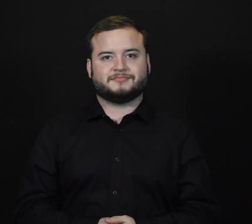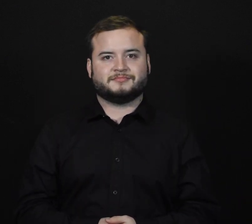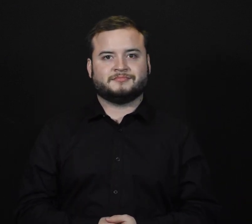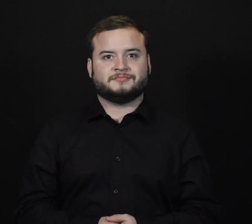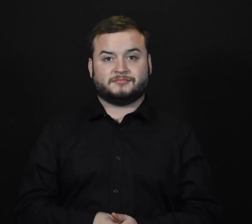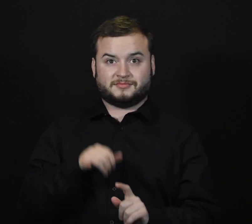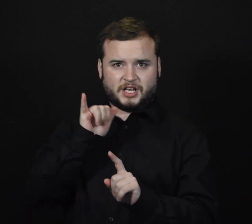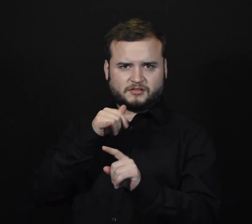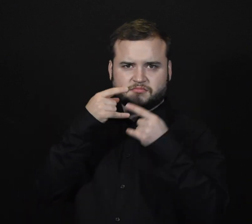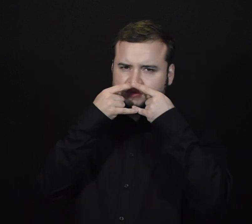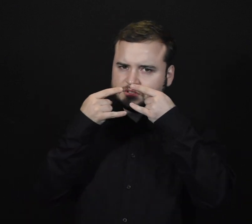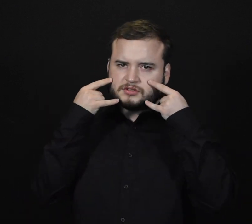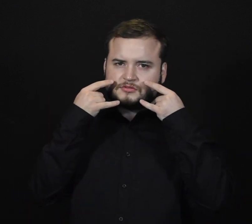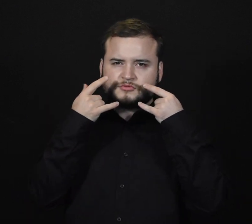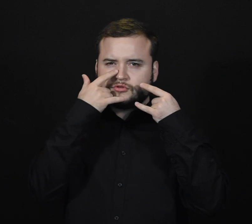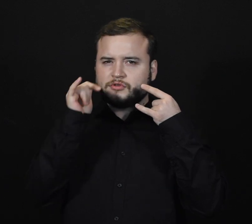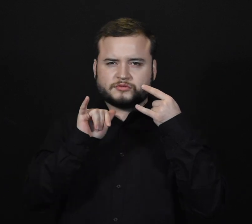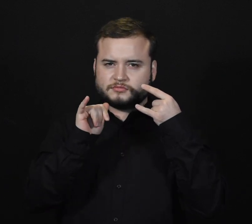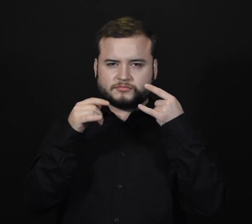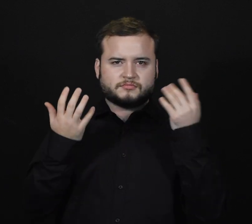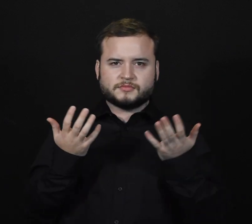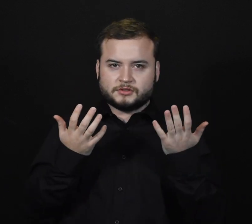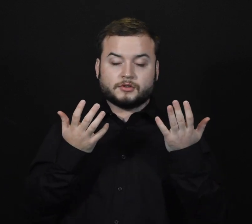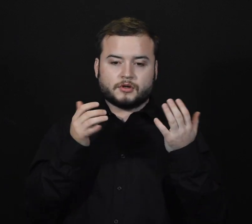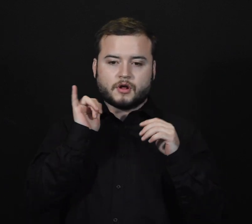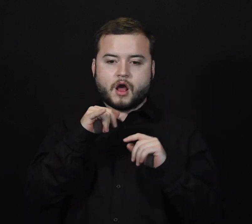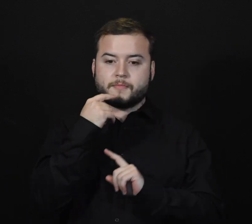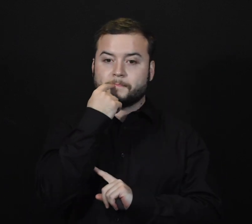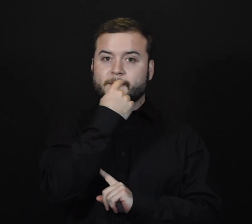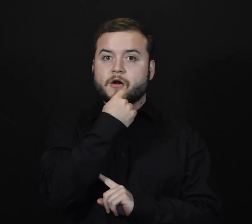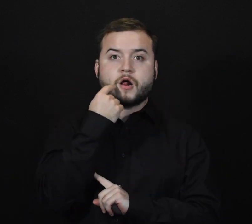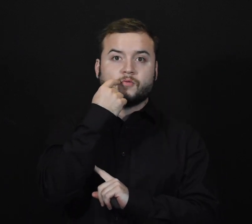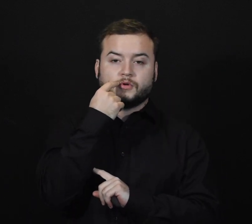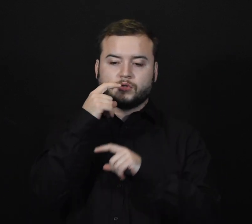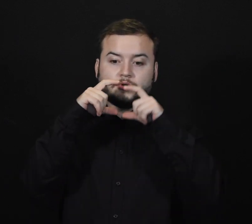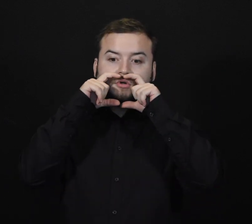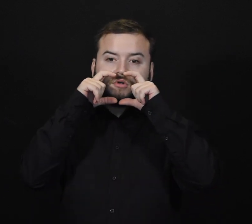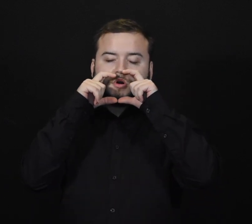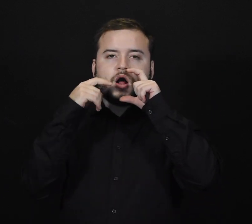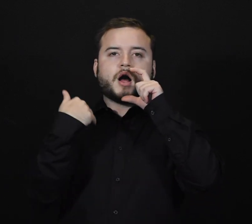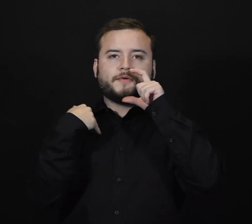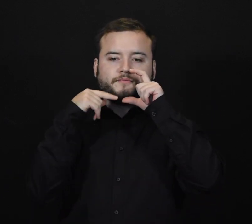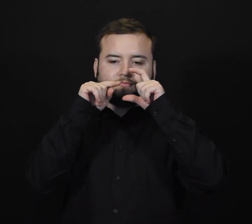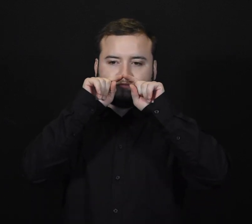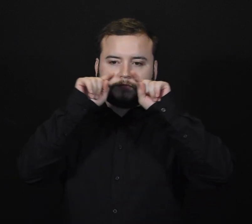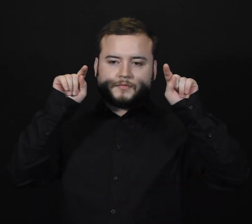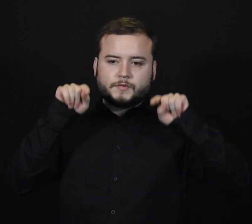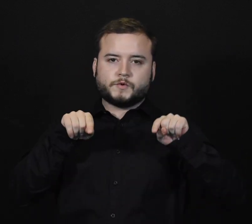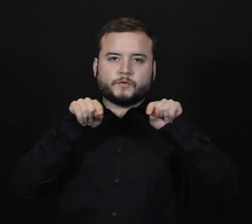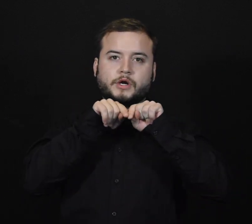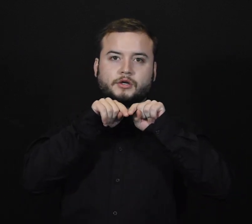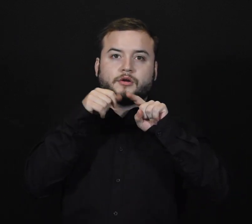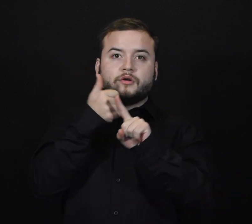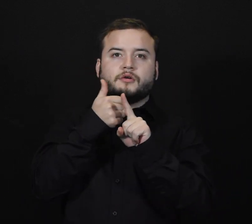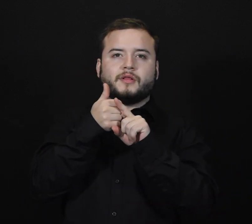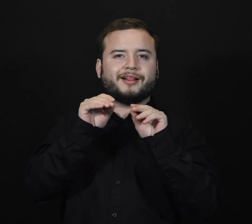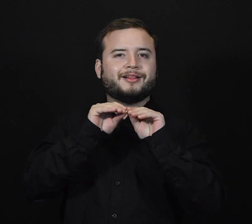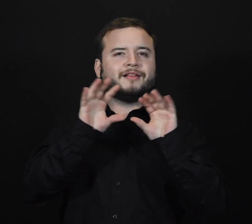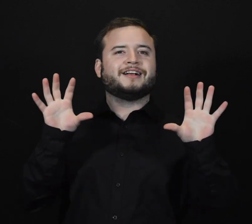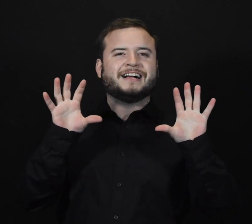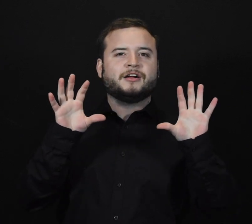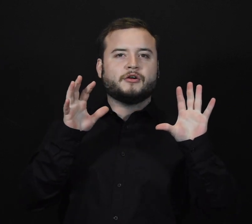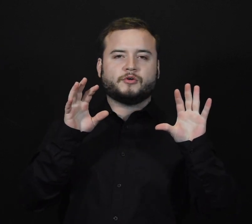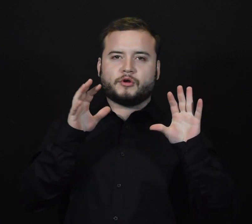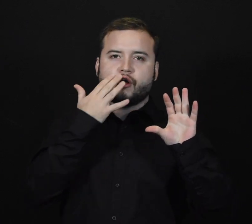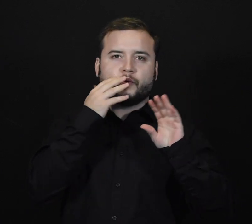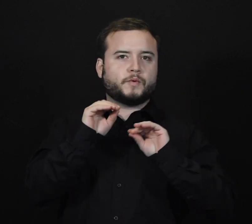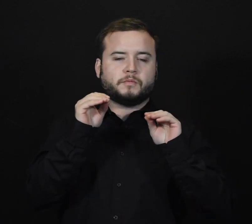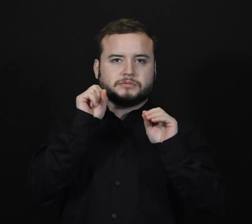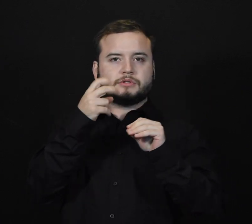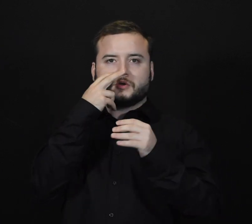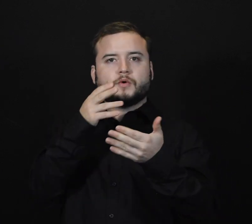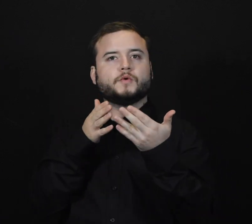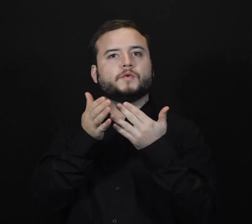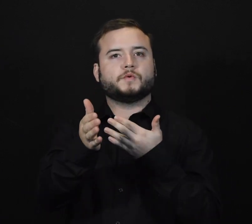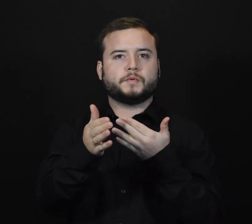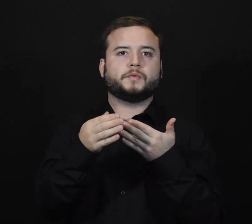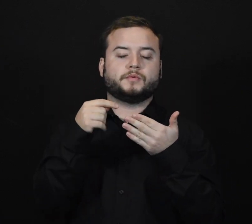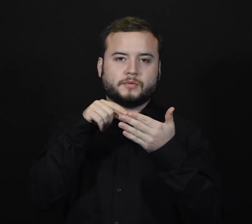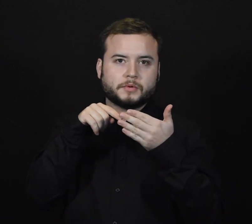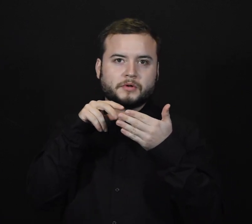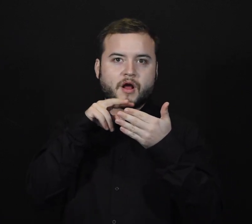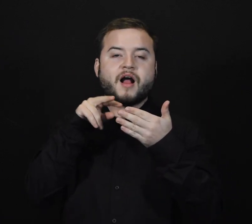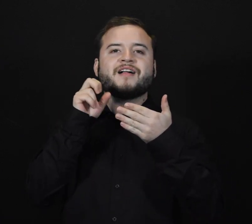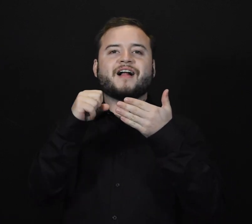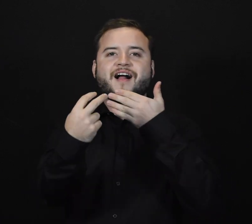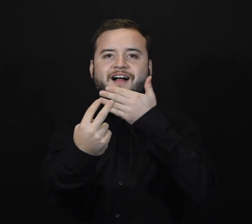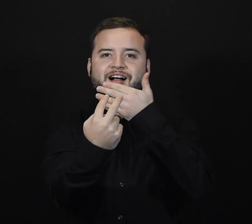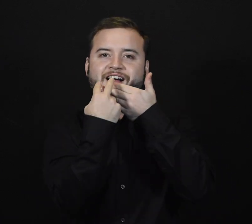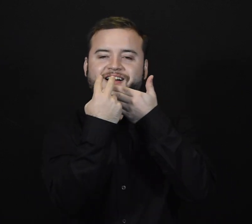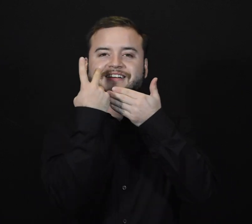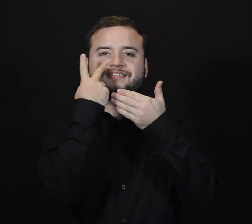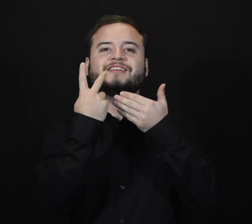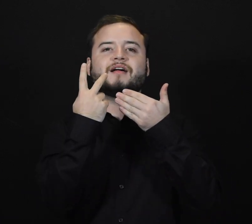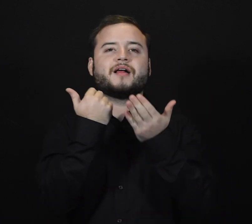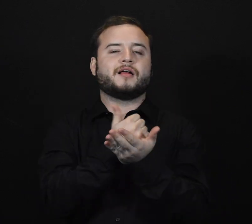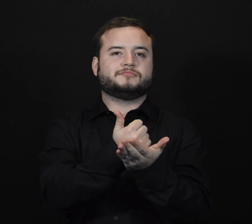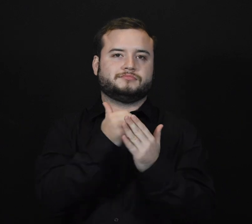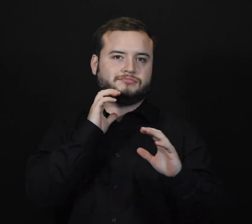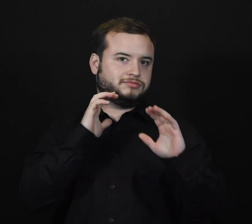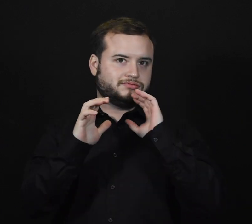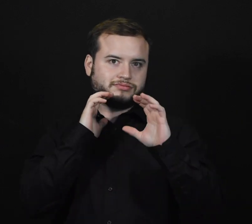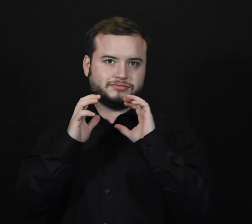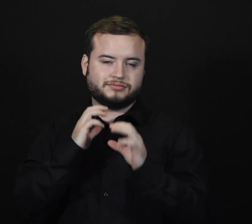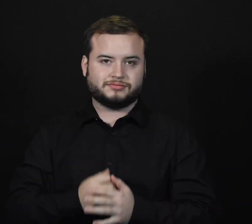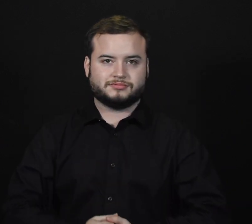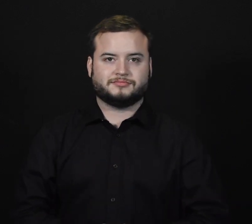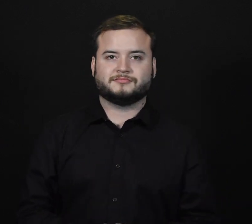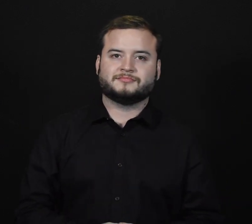These masks have a clear square window over the area where the mouth is visible, to help with communication.